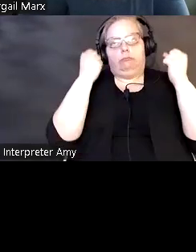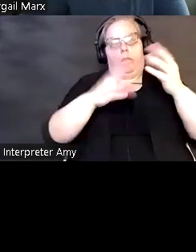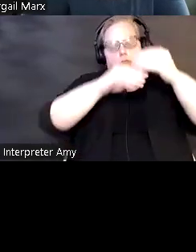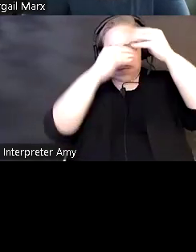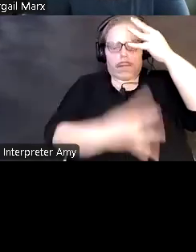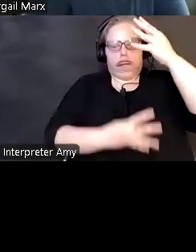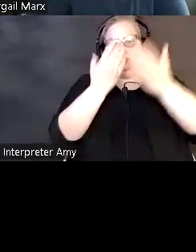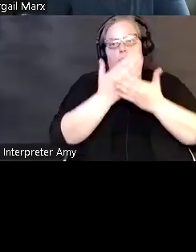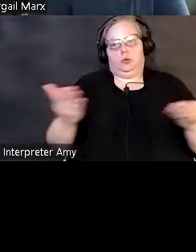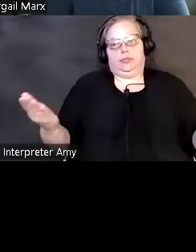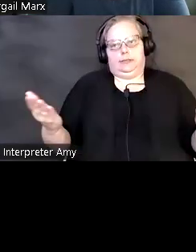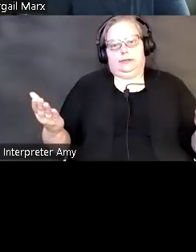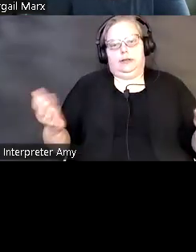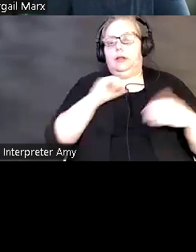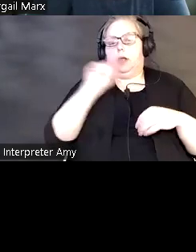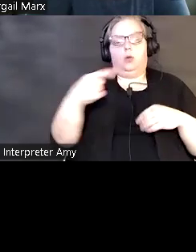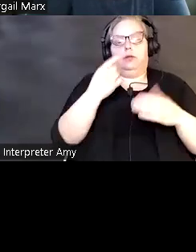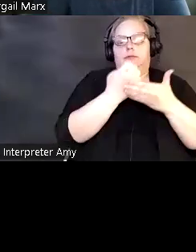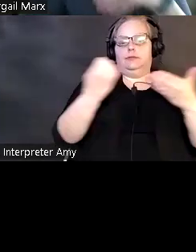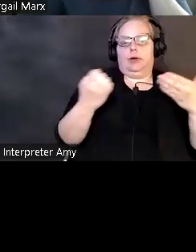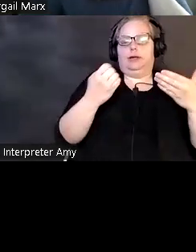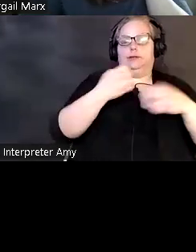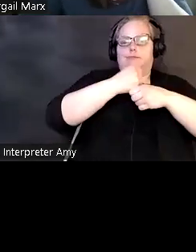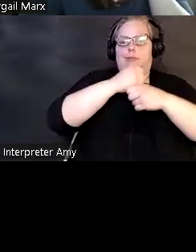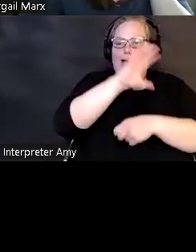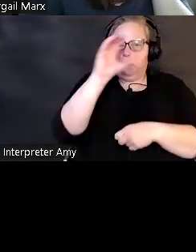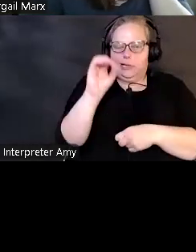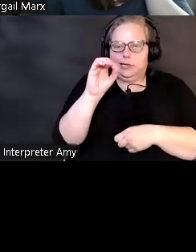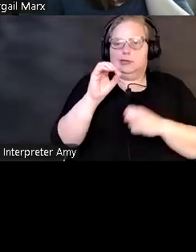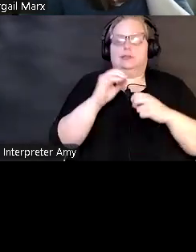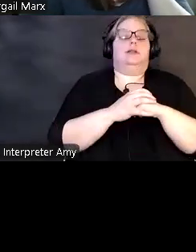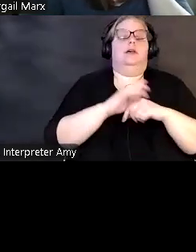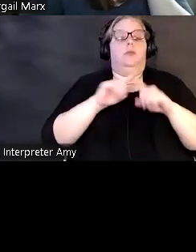and not only just device manufacturers, but also some of the app websites.